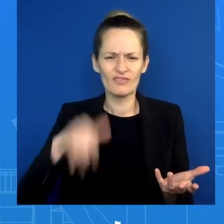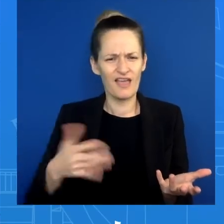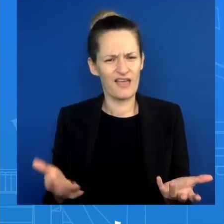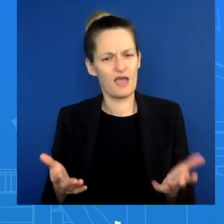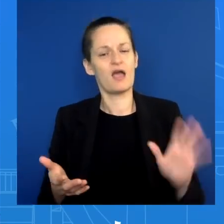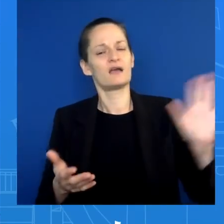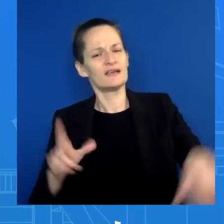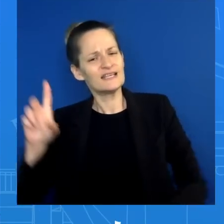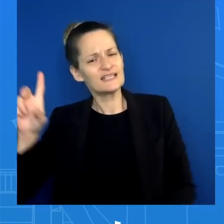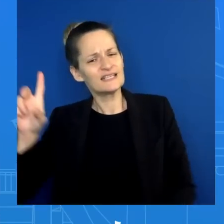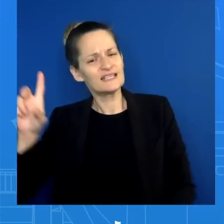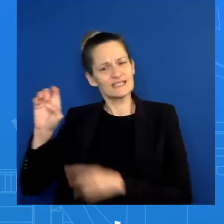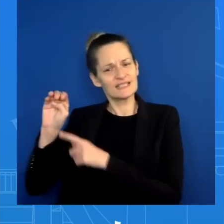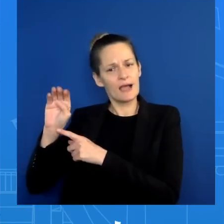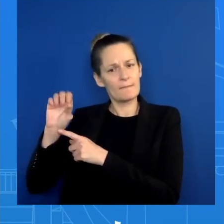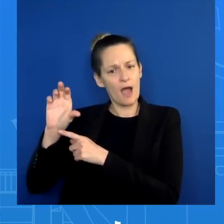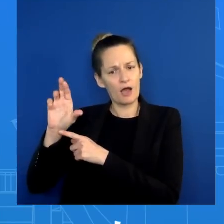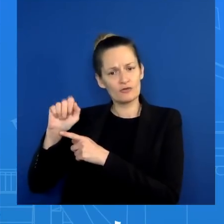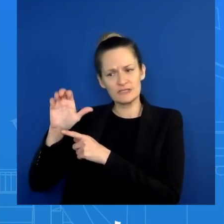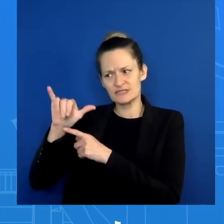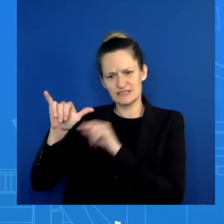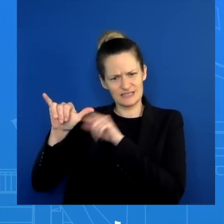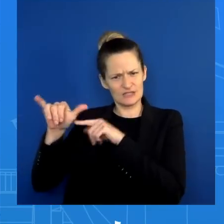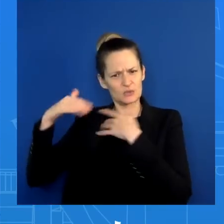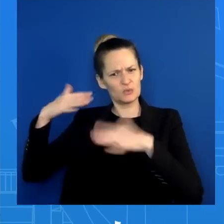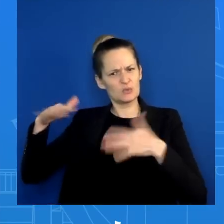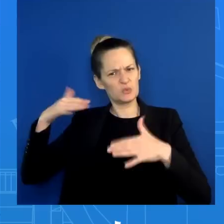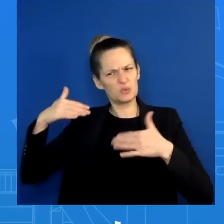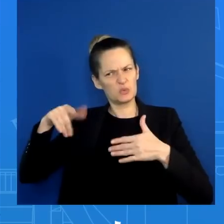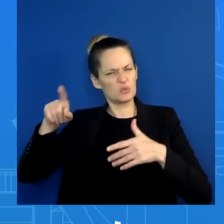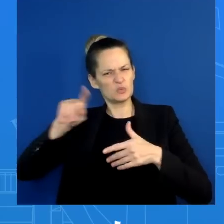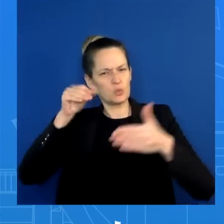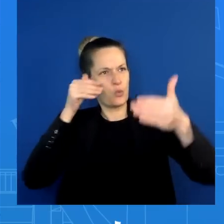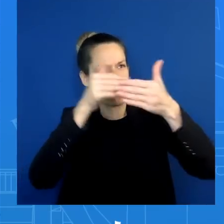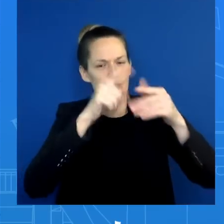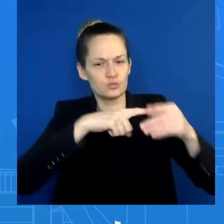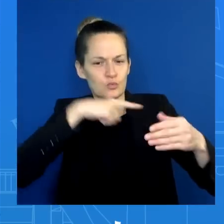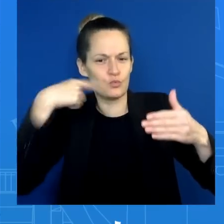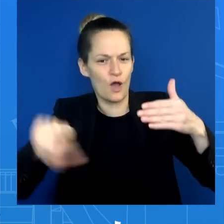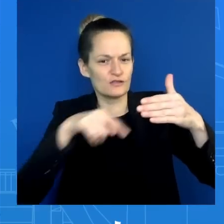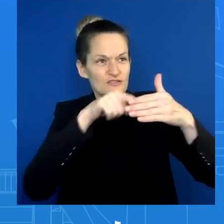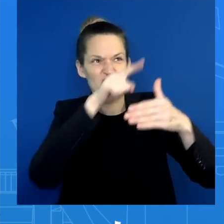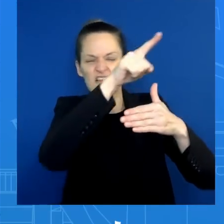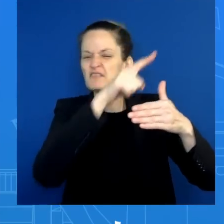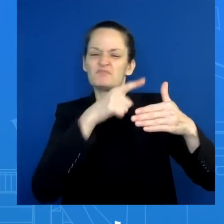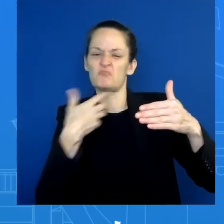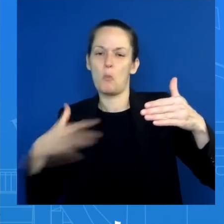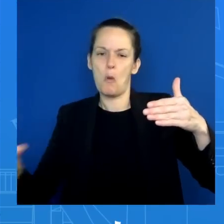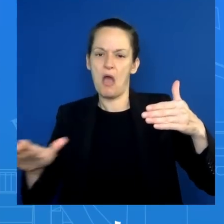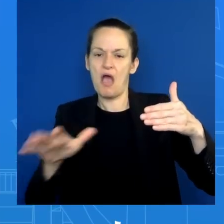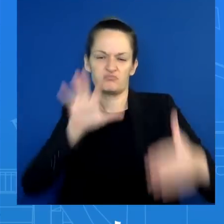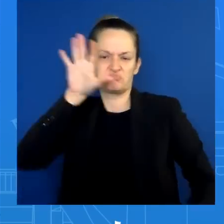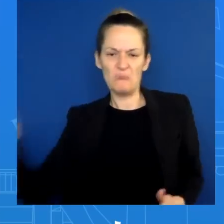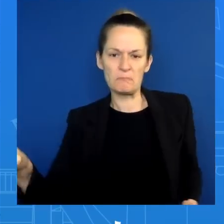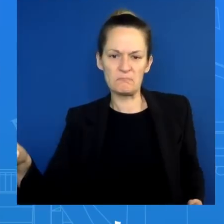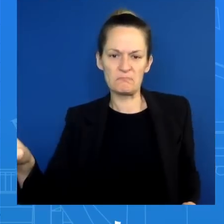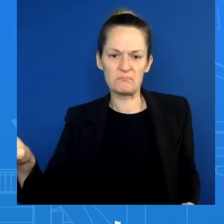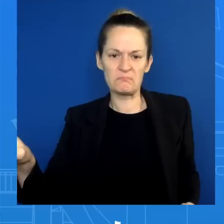And so we announced a $3 billion tranche yesterday that shows our support for Ukraine,